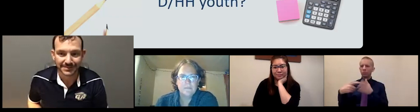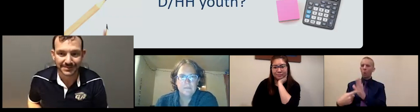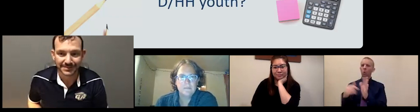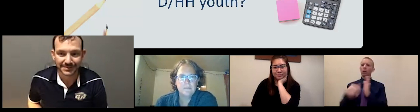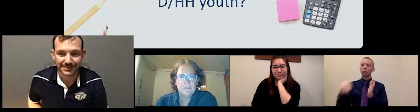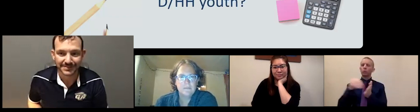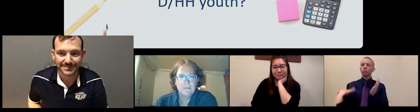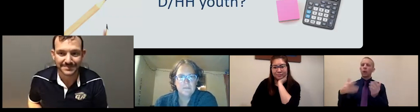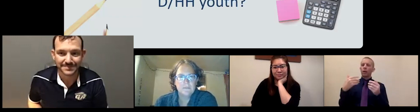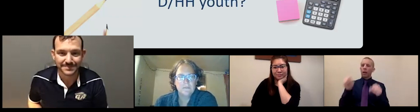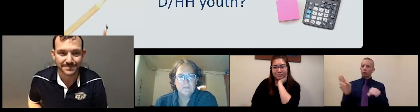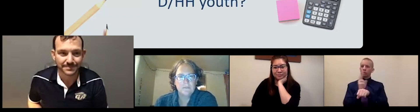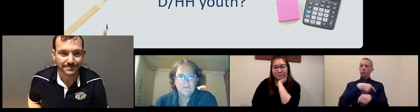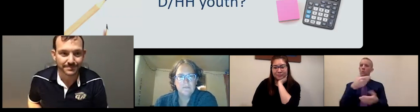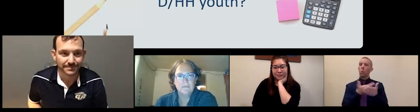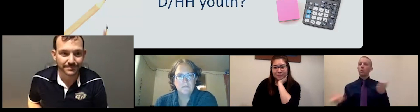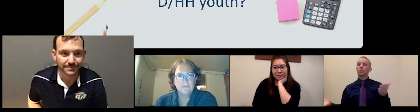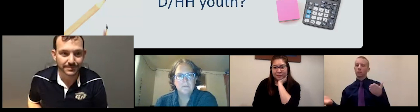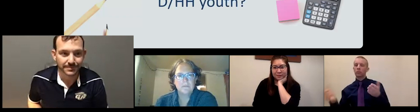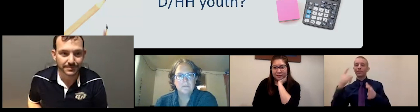show students that they can use those resources.